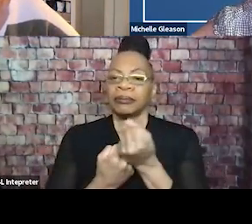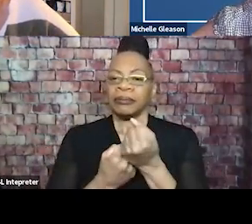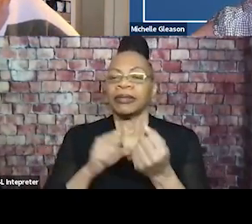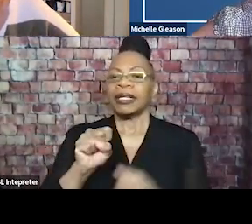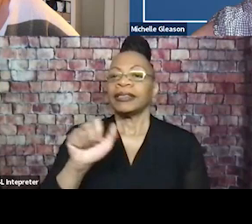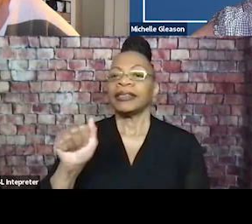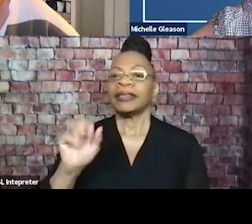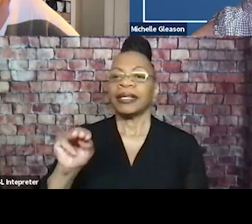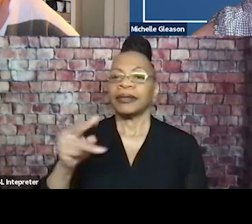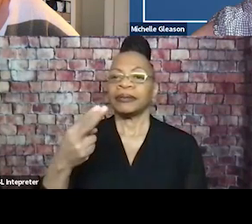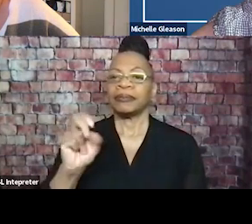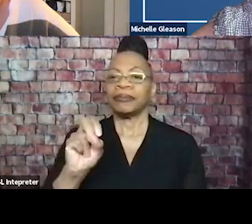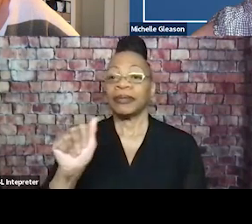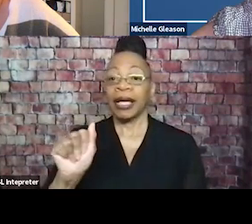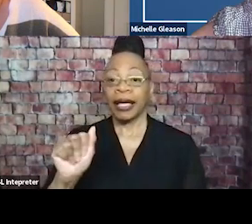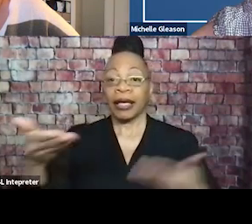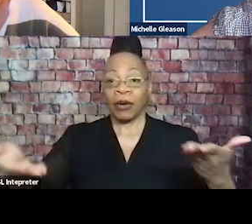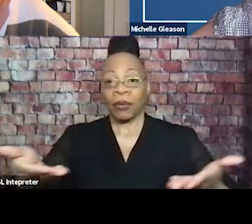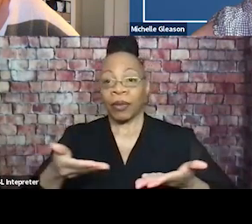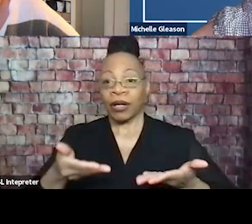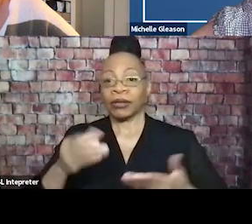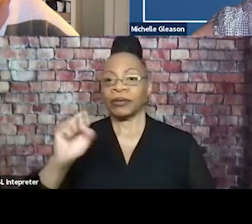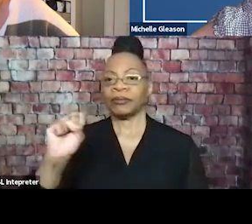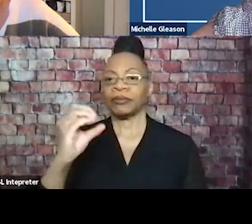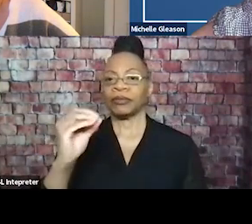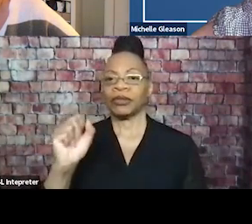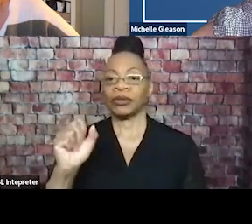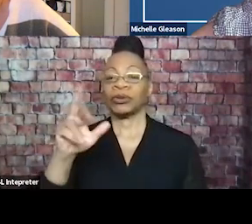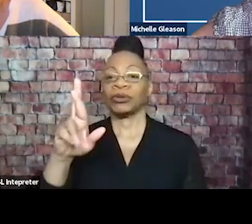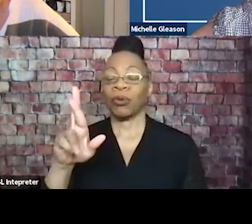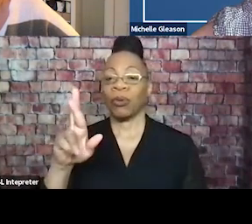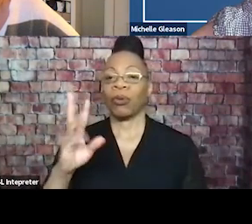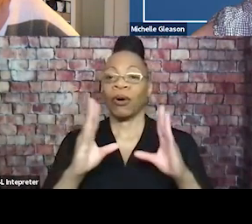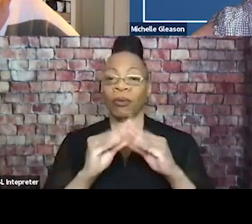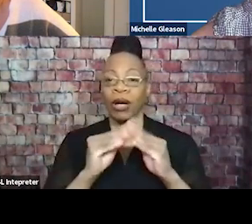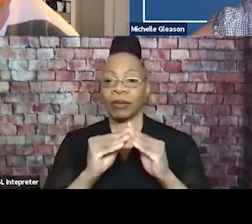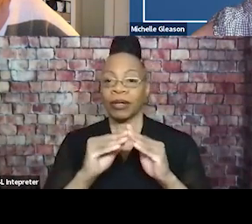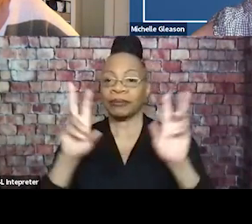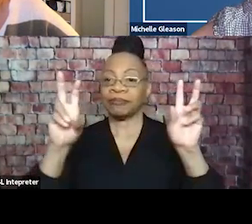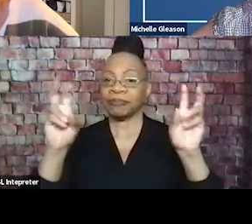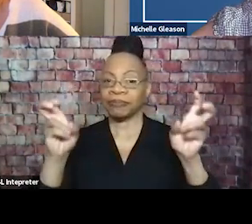I would like to welcome you to the SOAR webinar titled Writing Effective Medical Summary Reports.